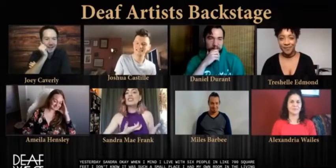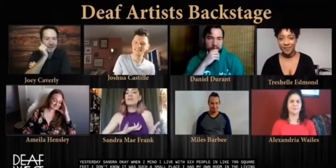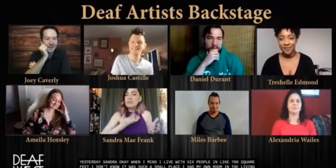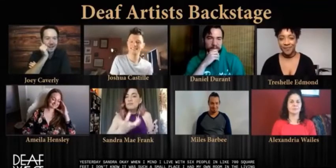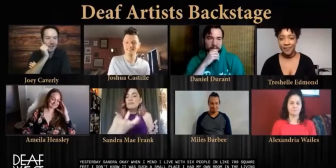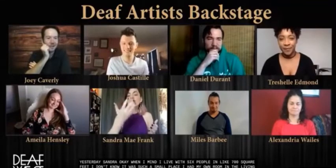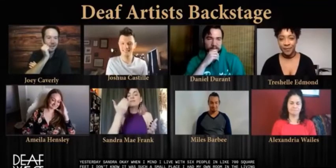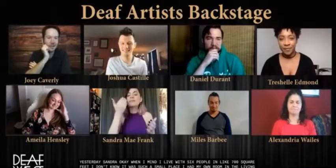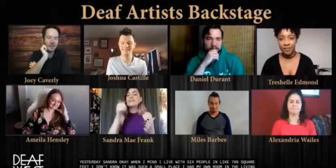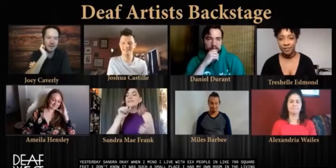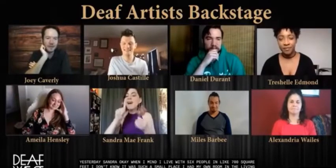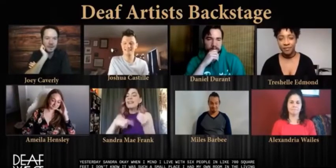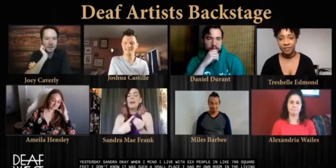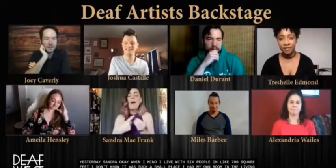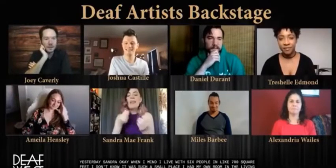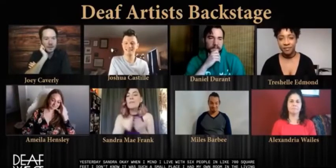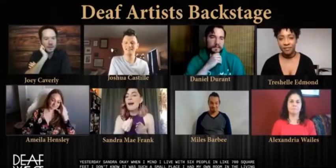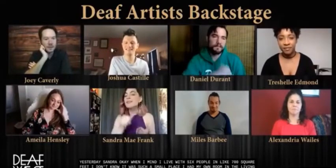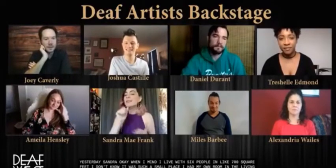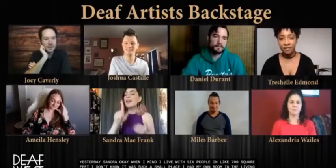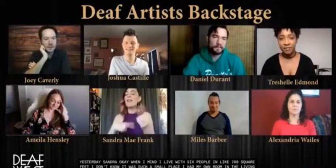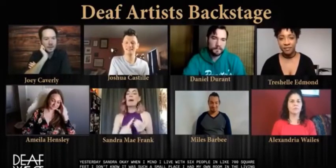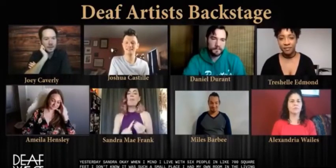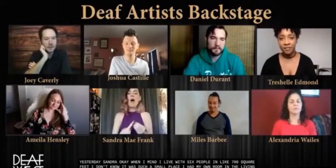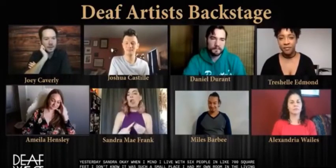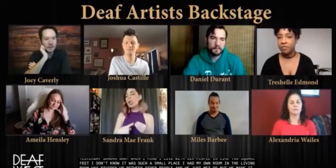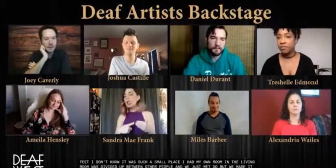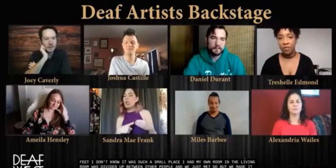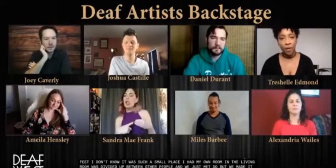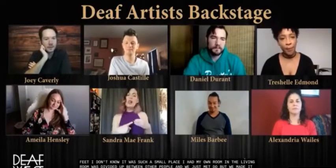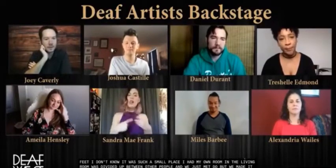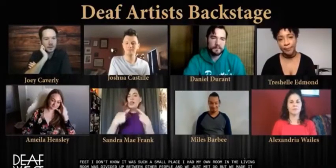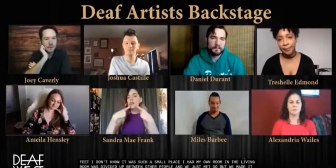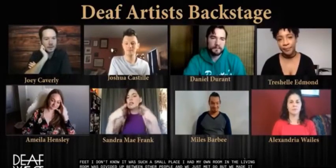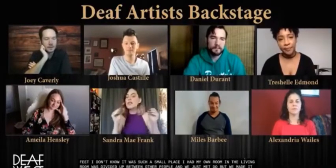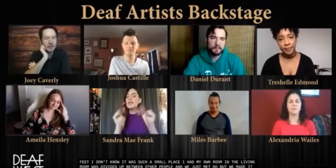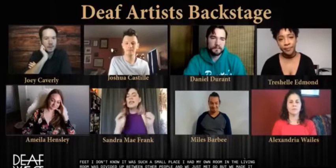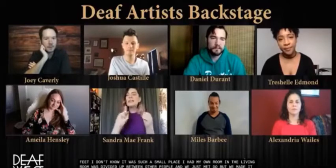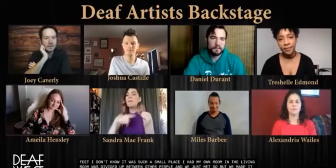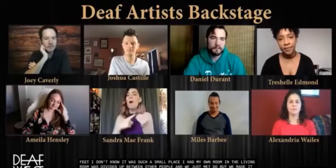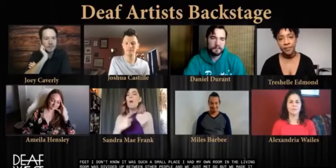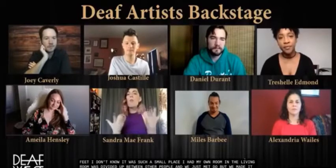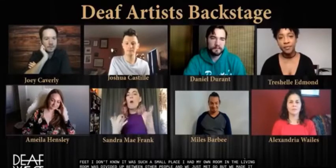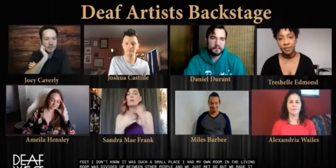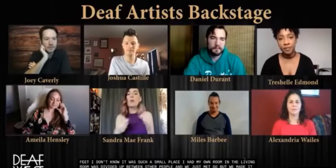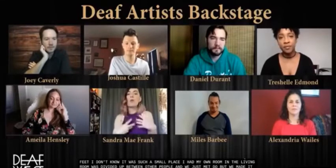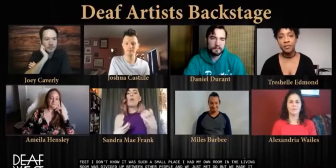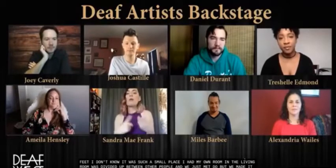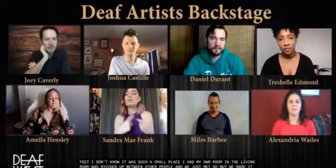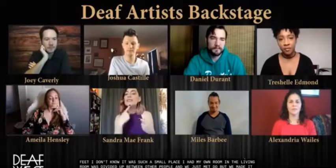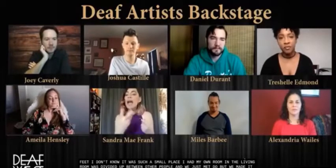So, it was really the passion that carried us through just being a part of this project. It wasn't about fame.